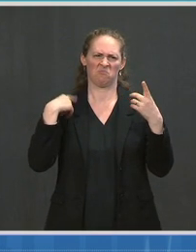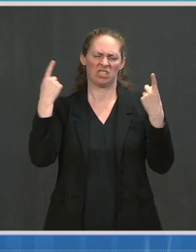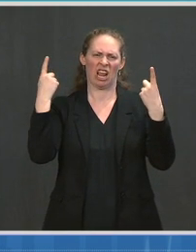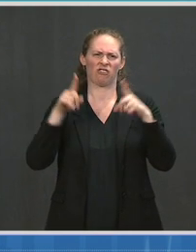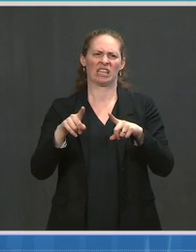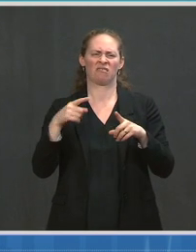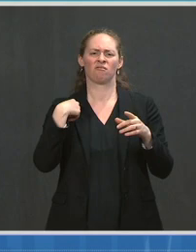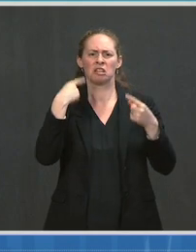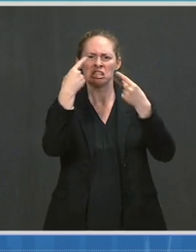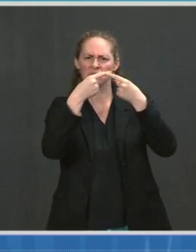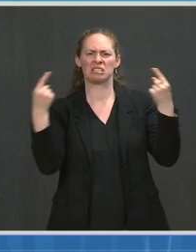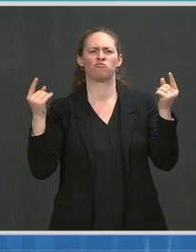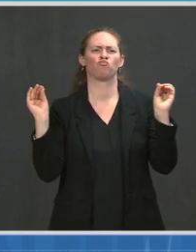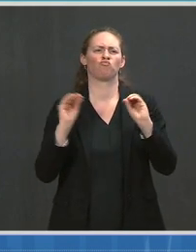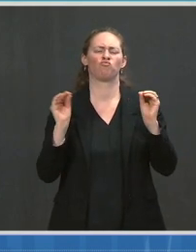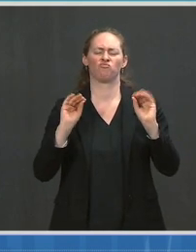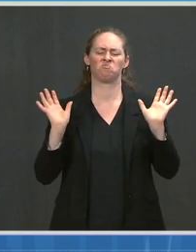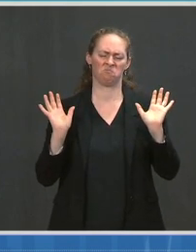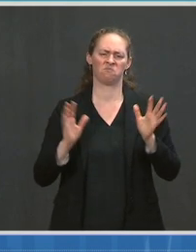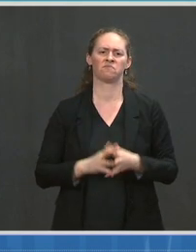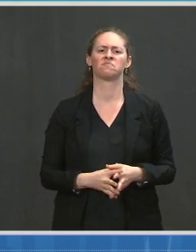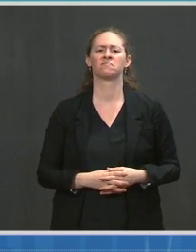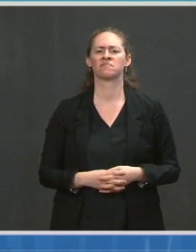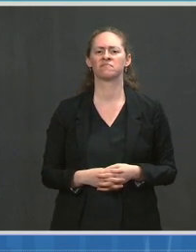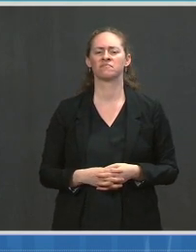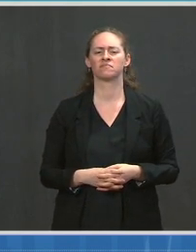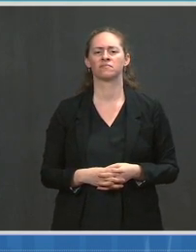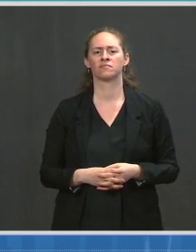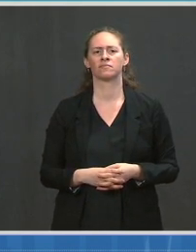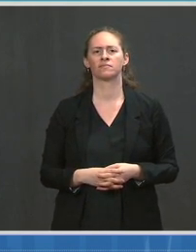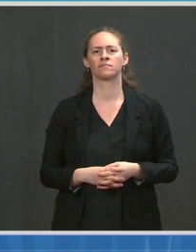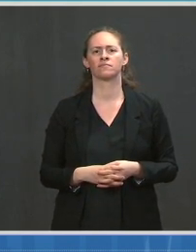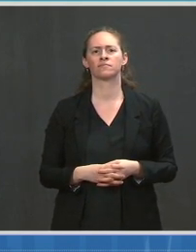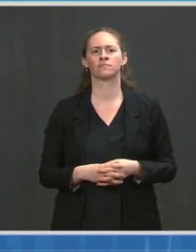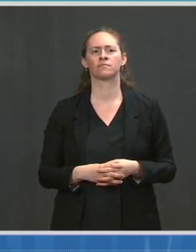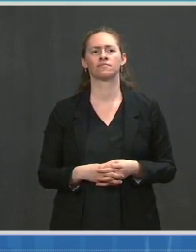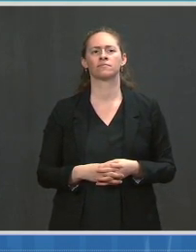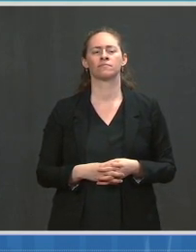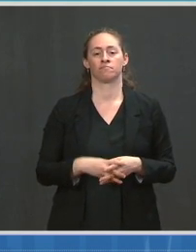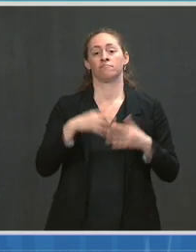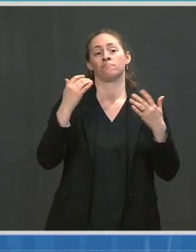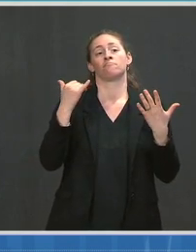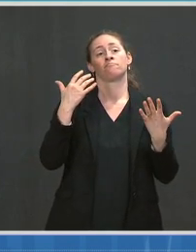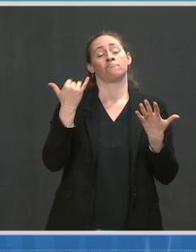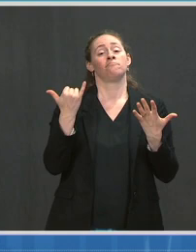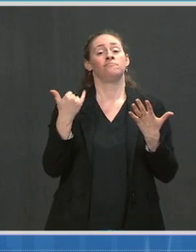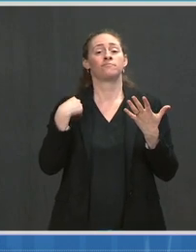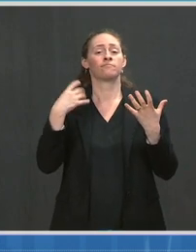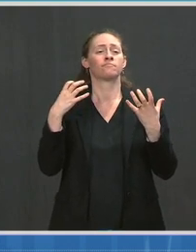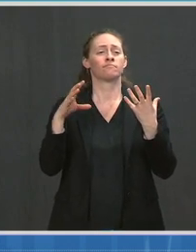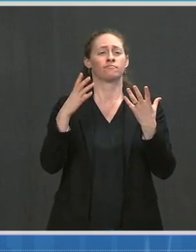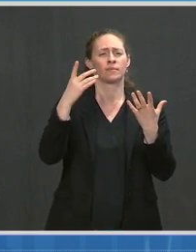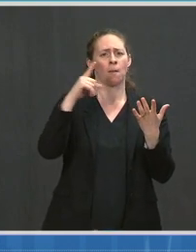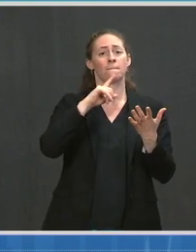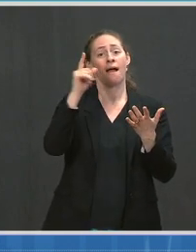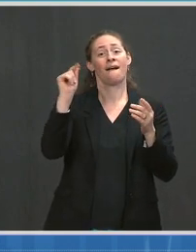Mr. Zients: Good. Caitlin, on your first question. As I said earlier, as we anticipated, there would be a sharp increase at the end of the month.